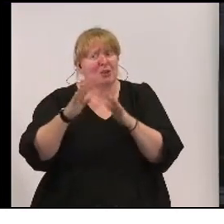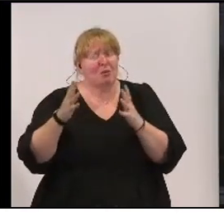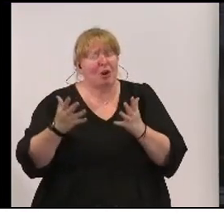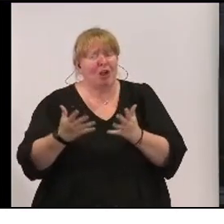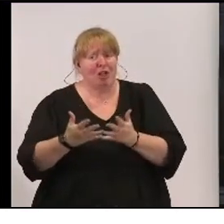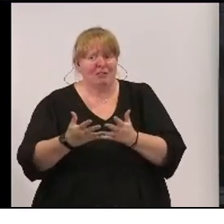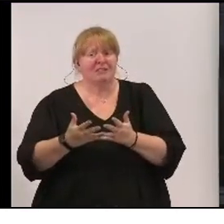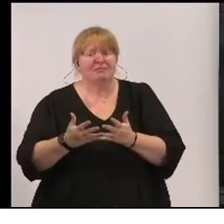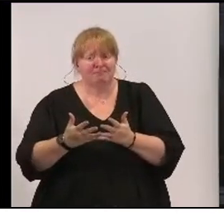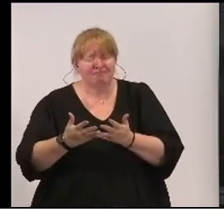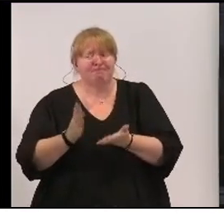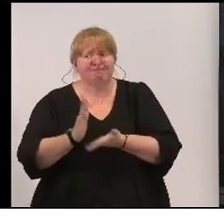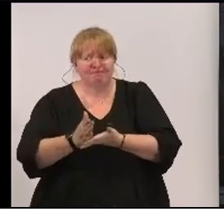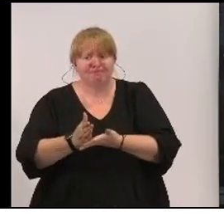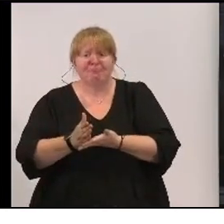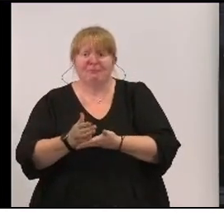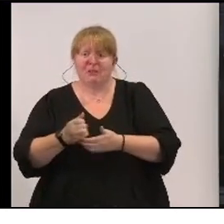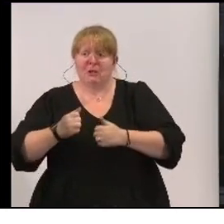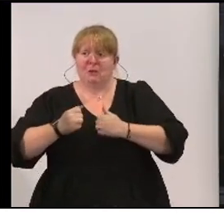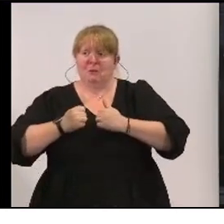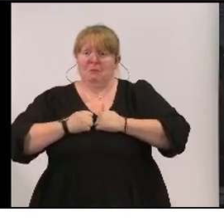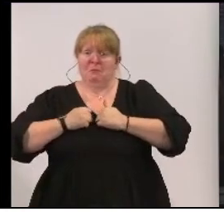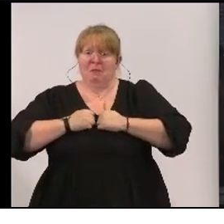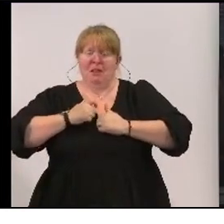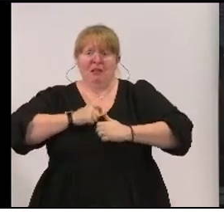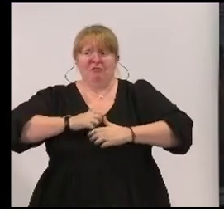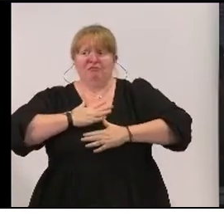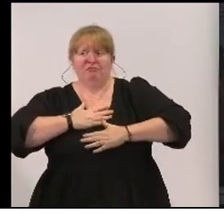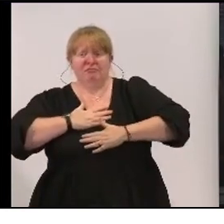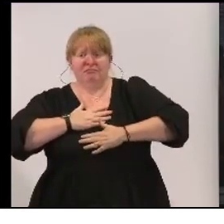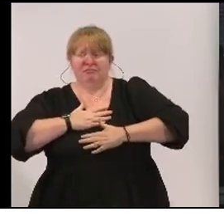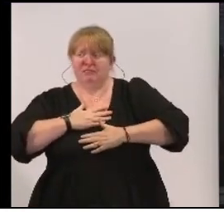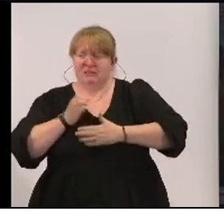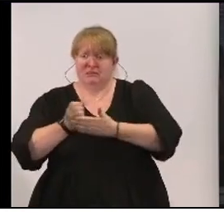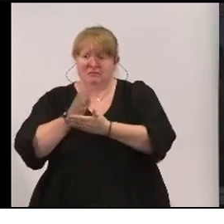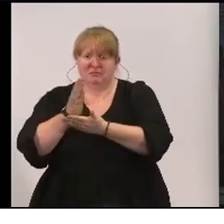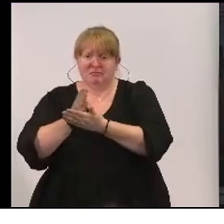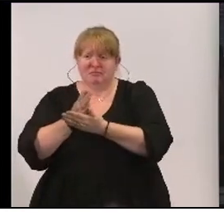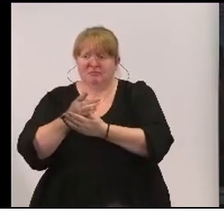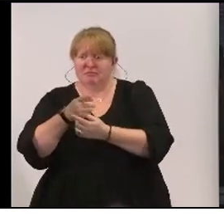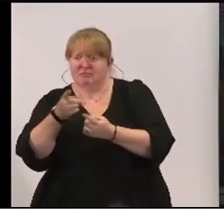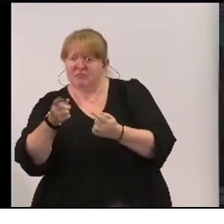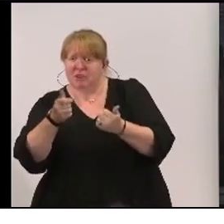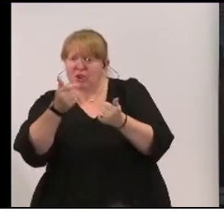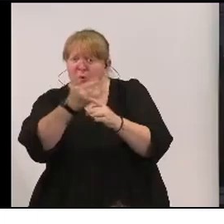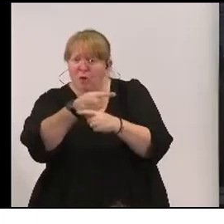And I think part of my arena is, is to make sure that we surface the great work that they've been